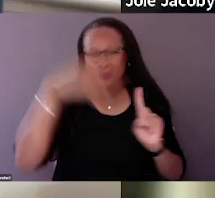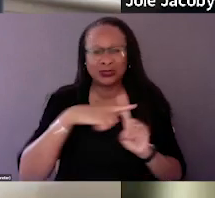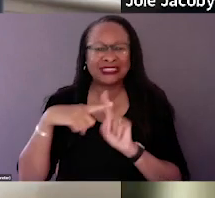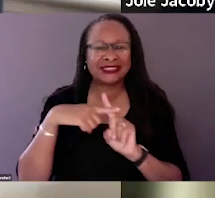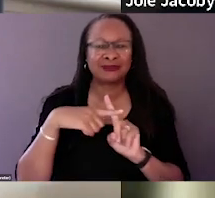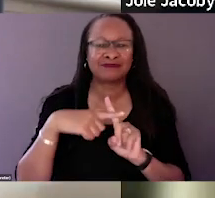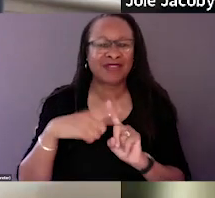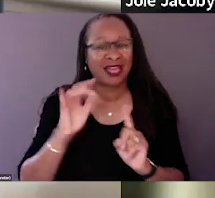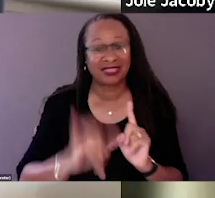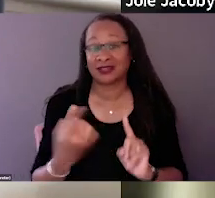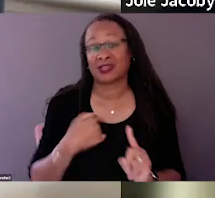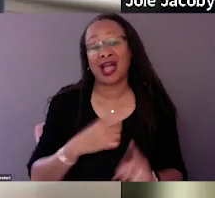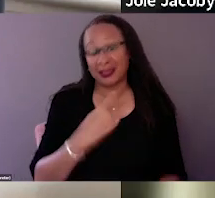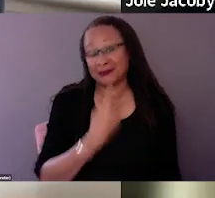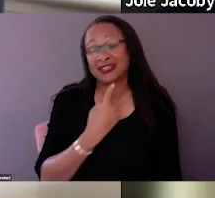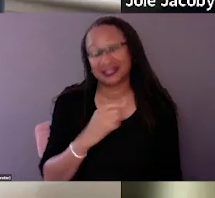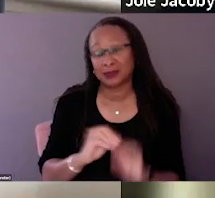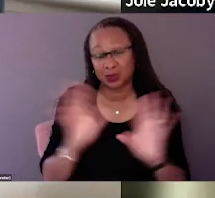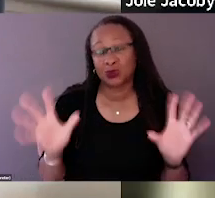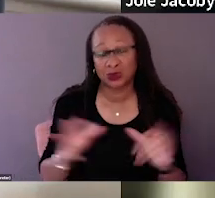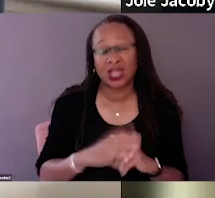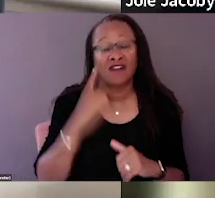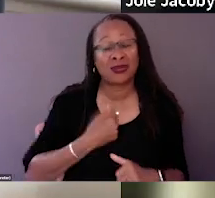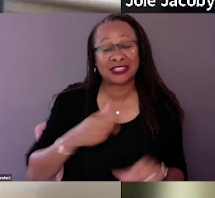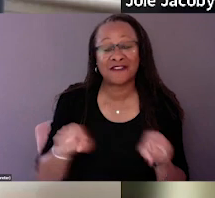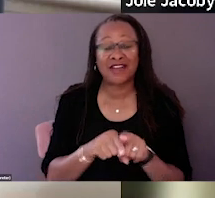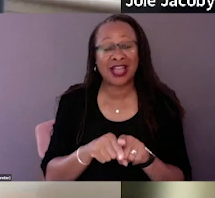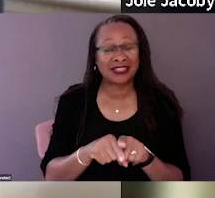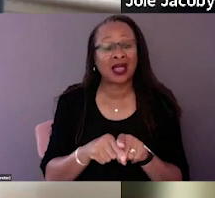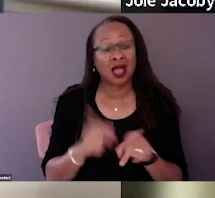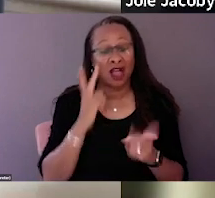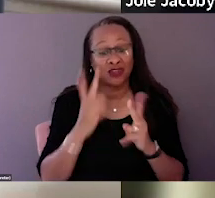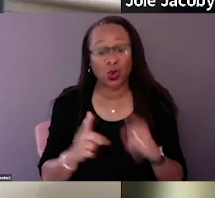And so for me, just as a viewer, when I watch it, it's just fun to remember.